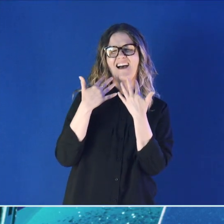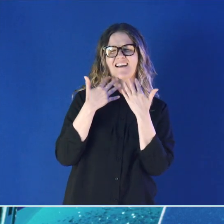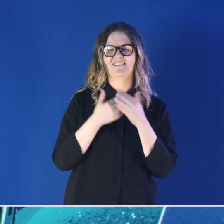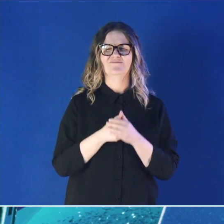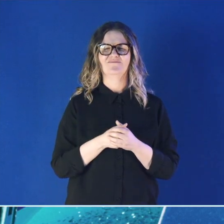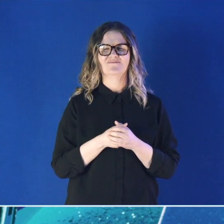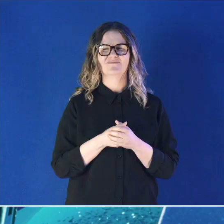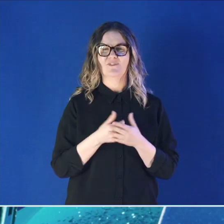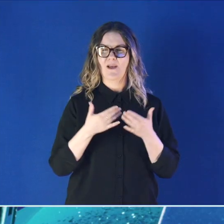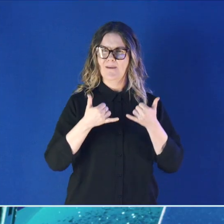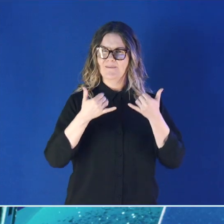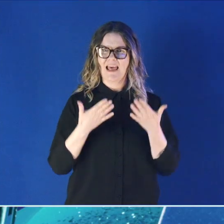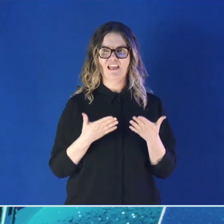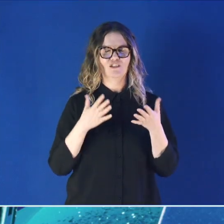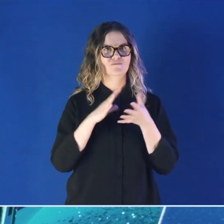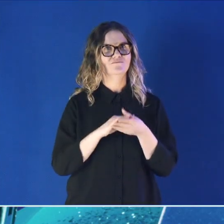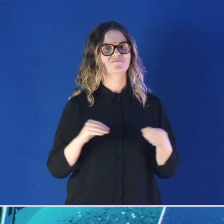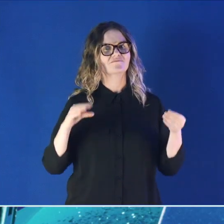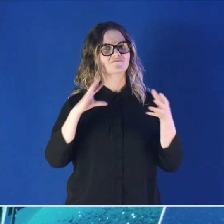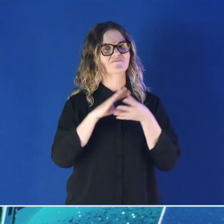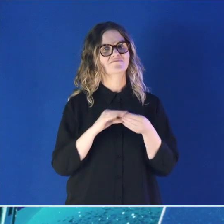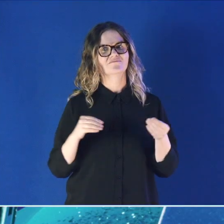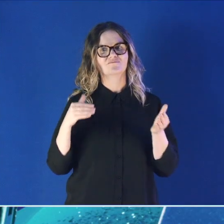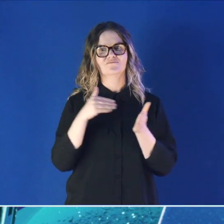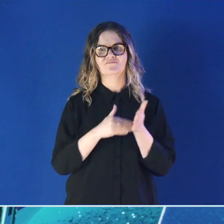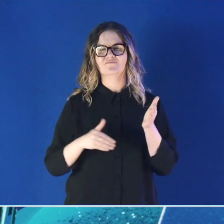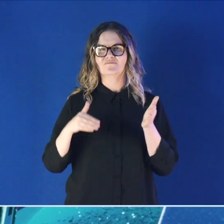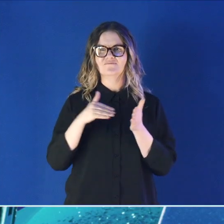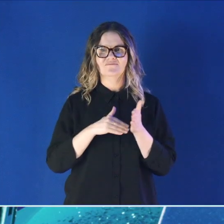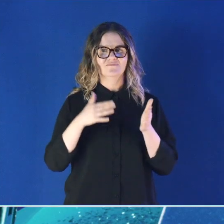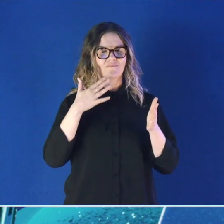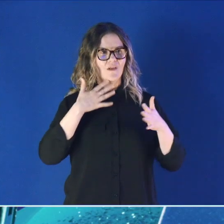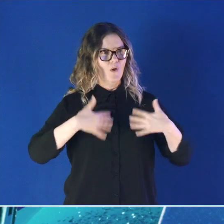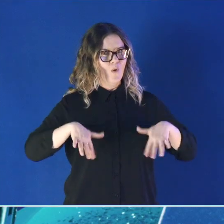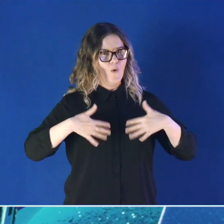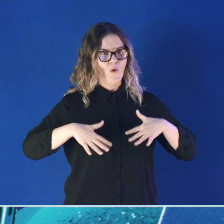out there while they're playing that game is really what gets them going.